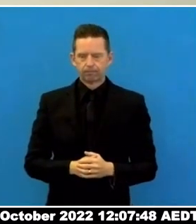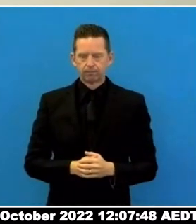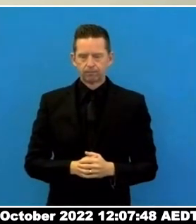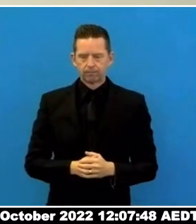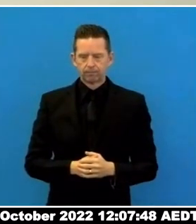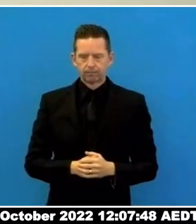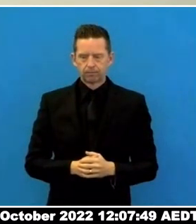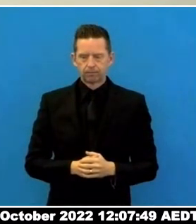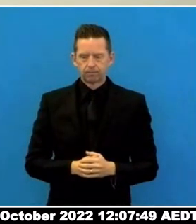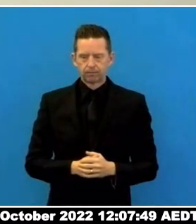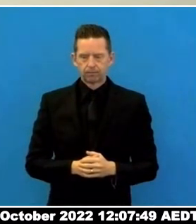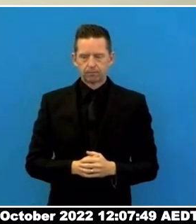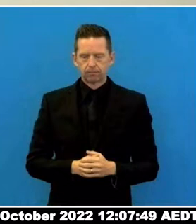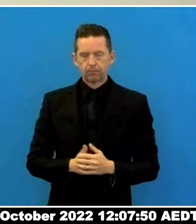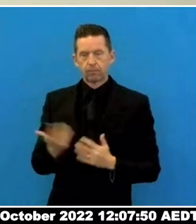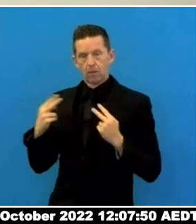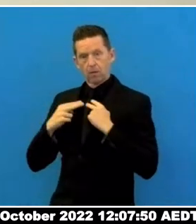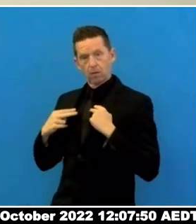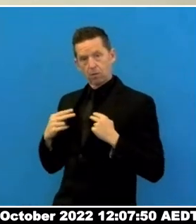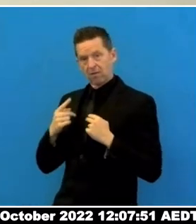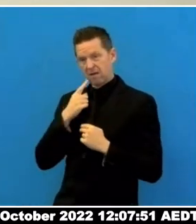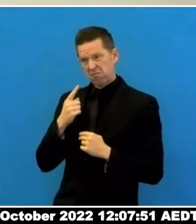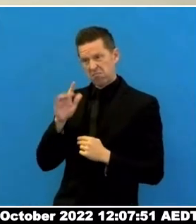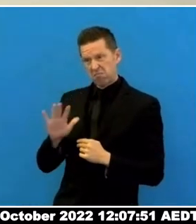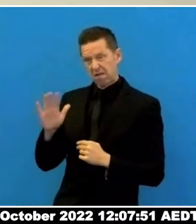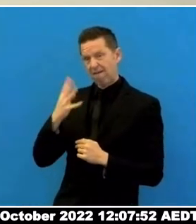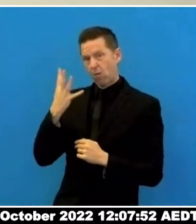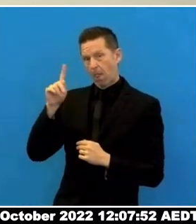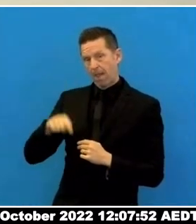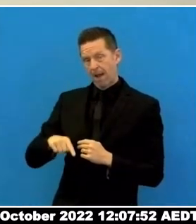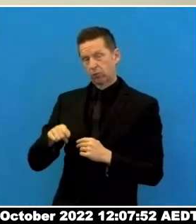And there are approximately 4000 refugees who have settled in